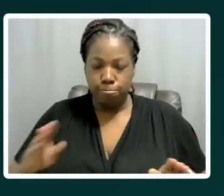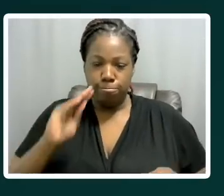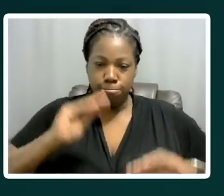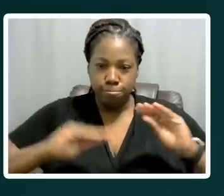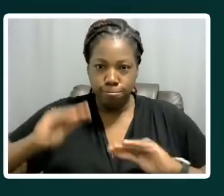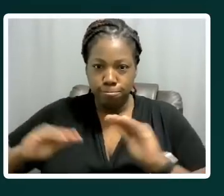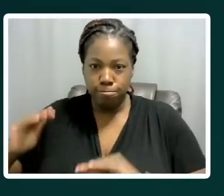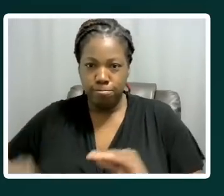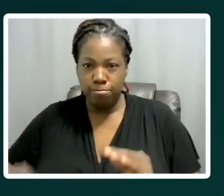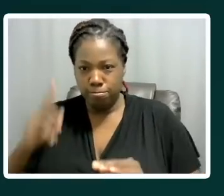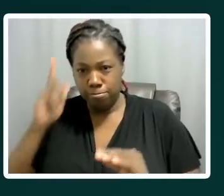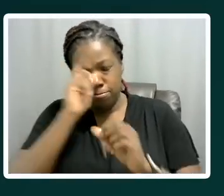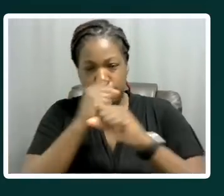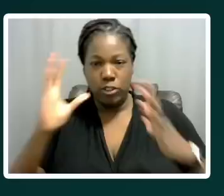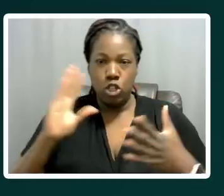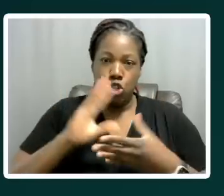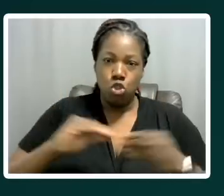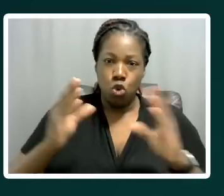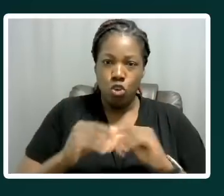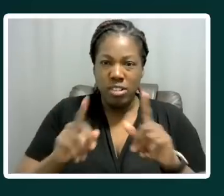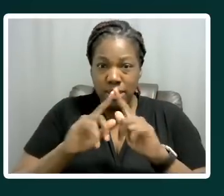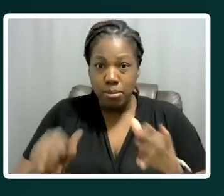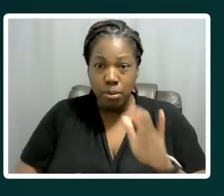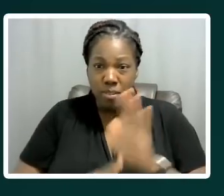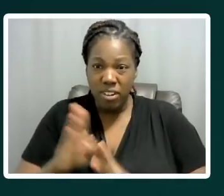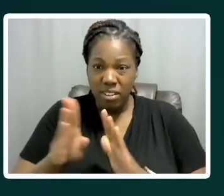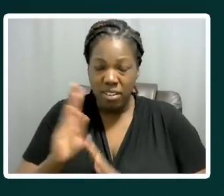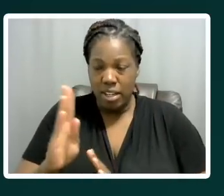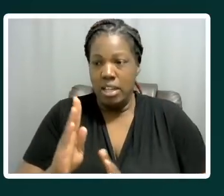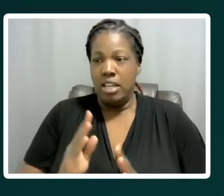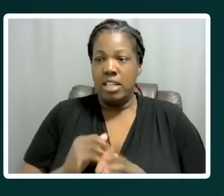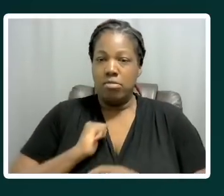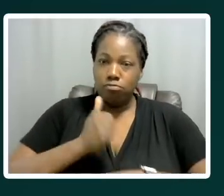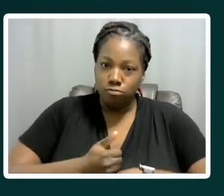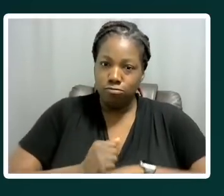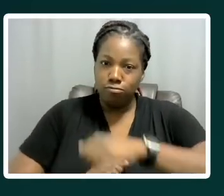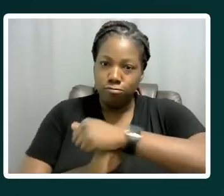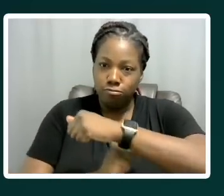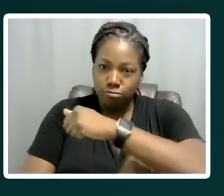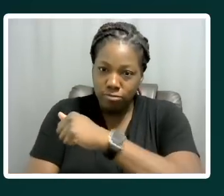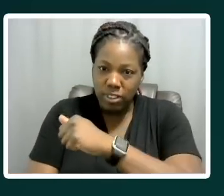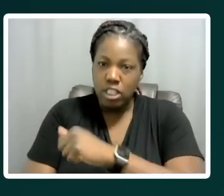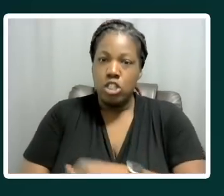story as it develops and building the base for us to illustrate and develop on. Development